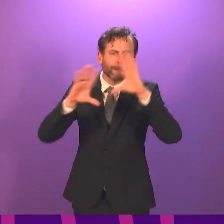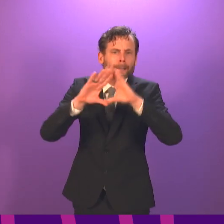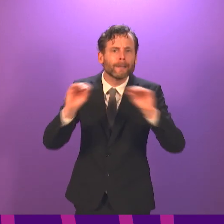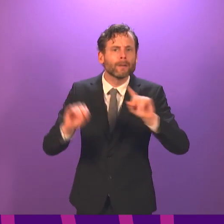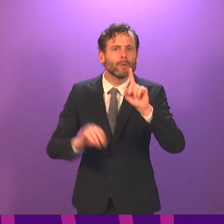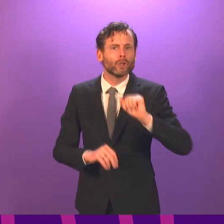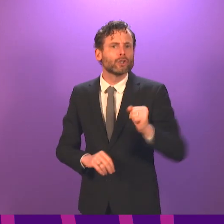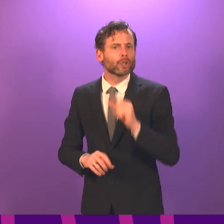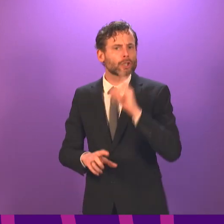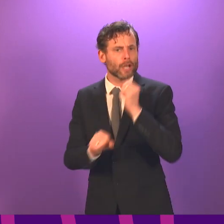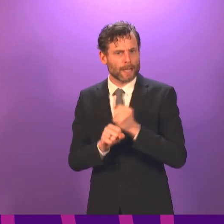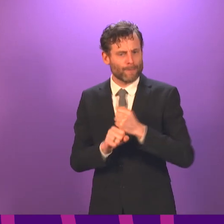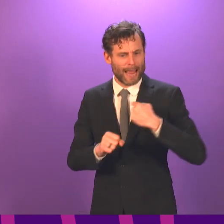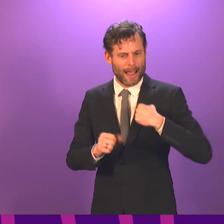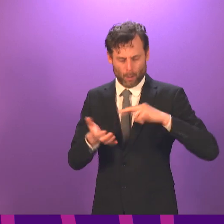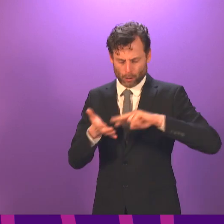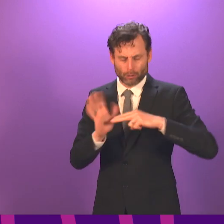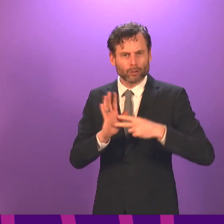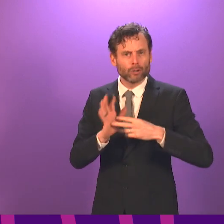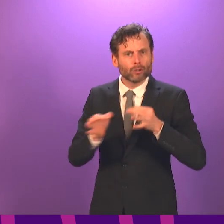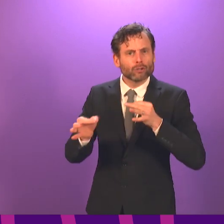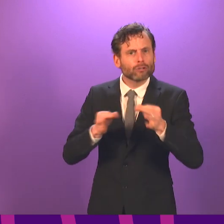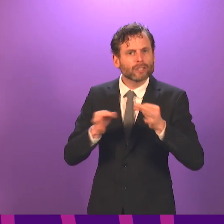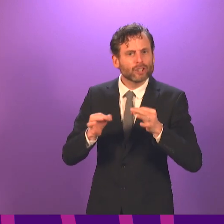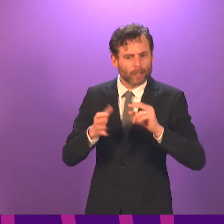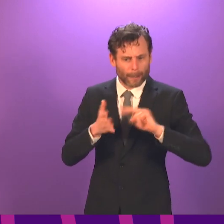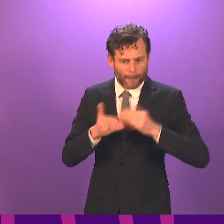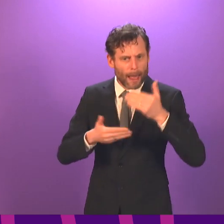Government’s strategic framework. When I update Parliament next week, I hope to be